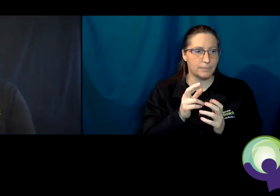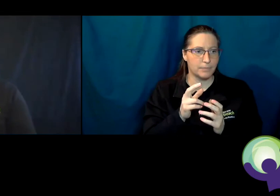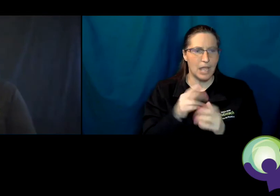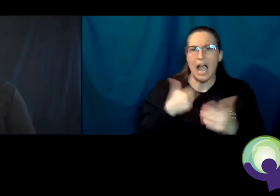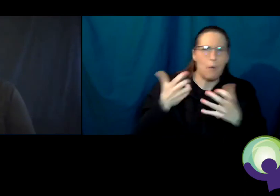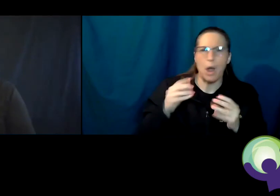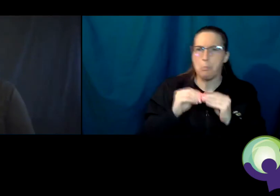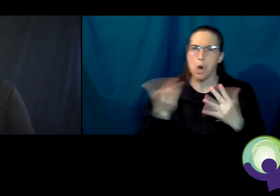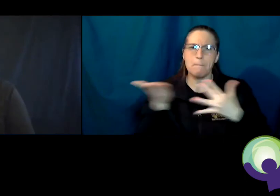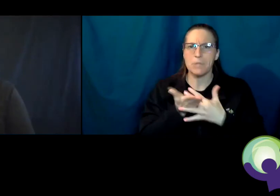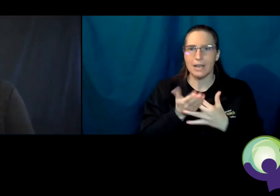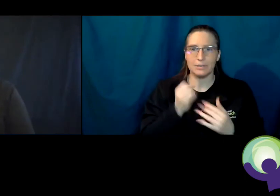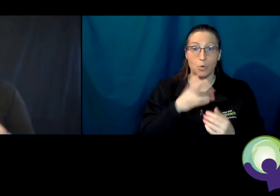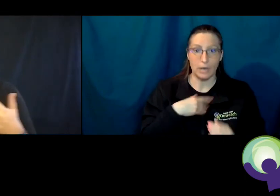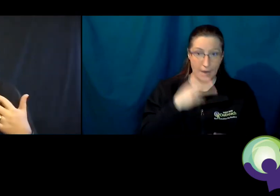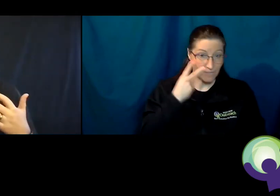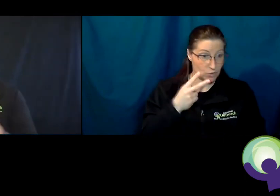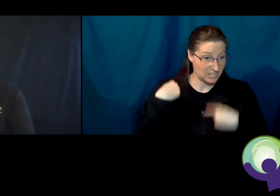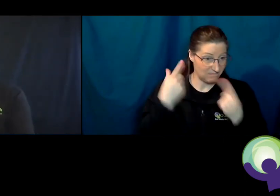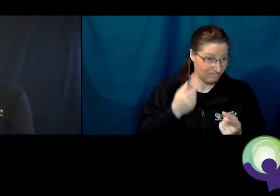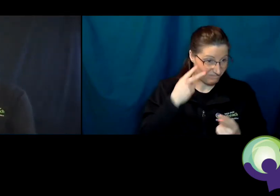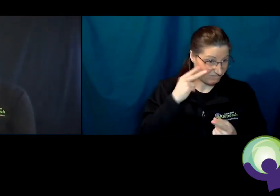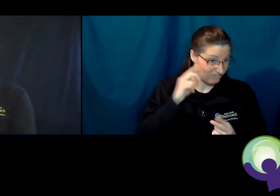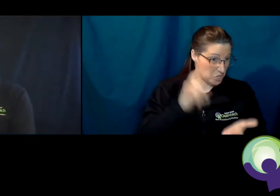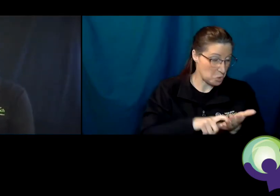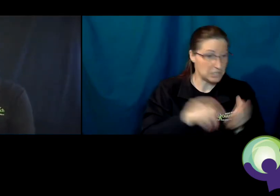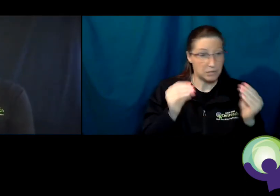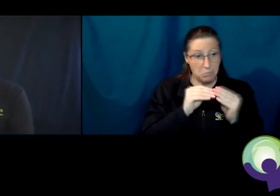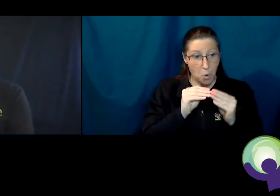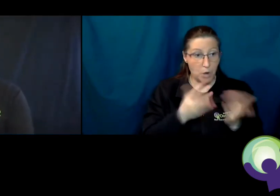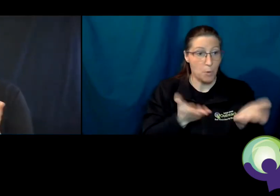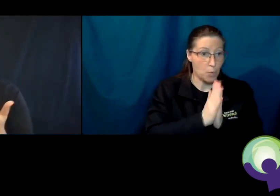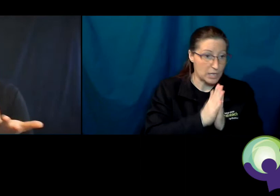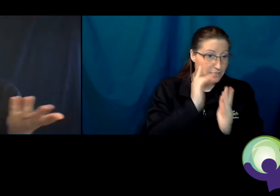Have you seen anything where you've noticed that there's more requests for this or more pushback or